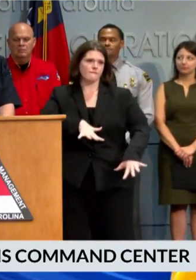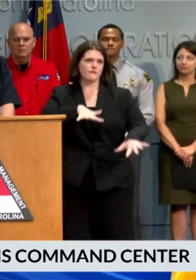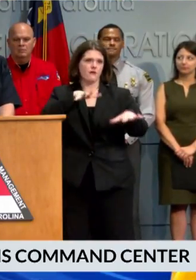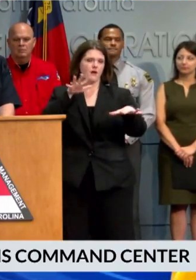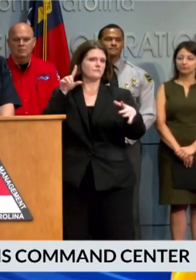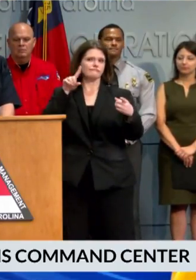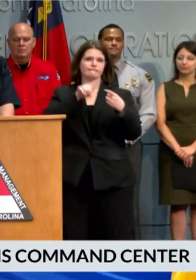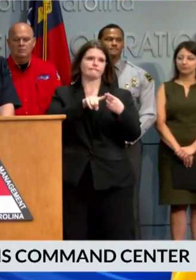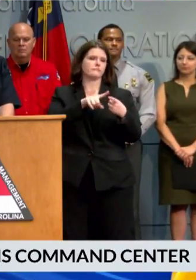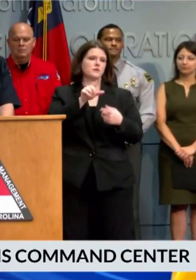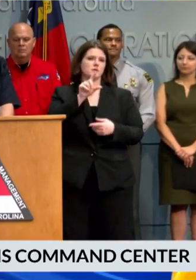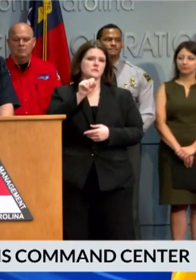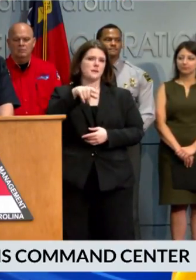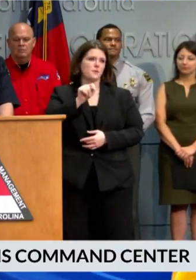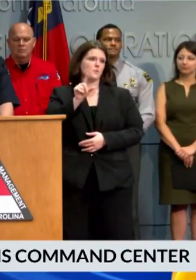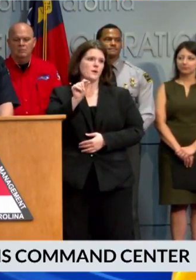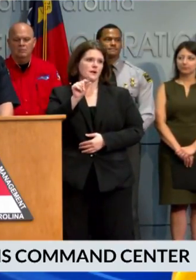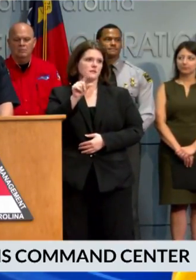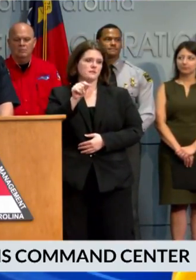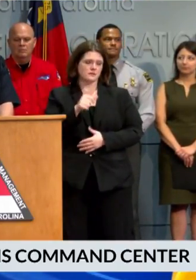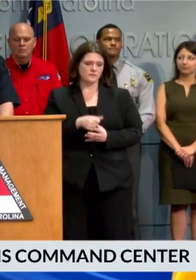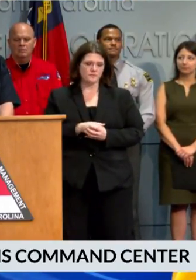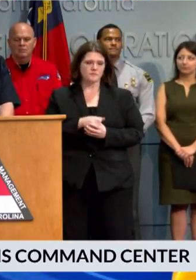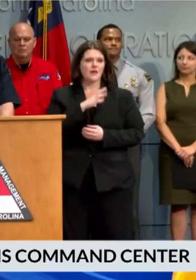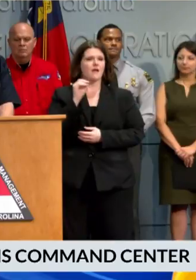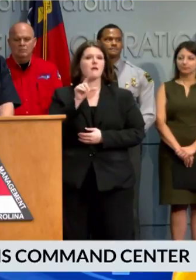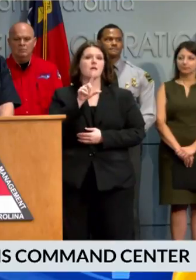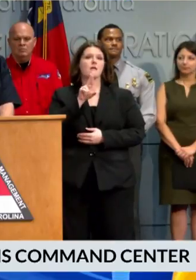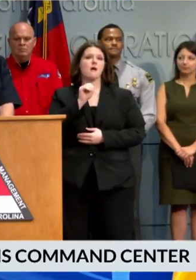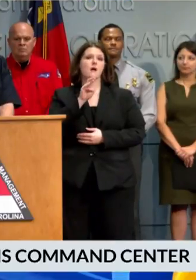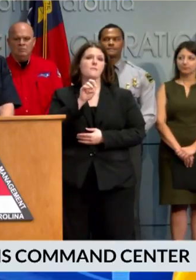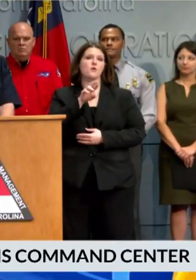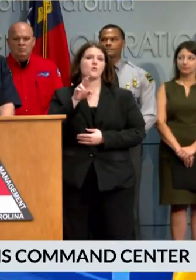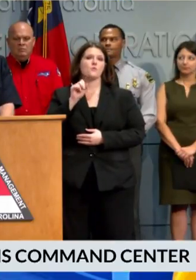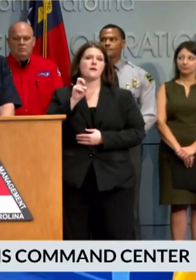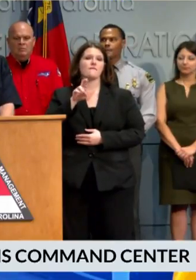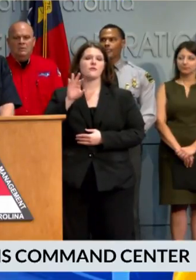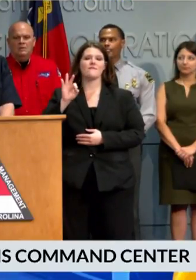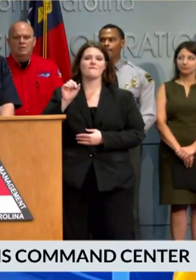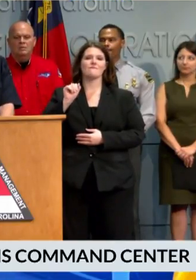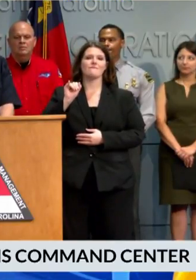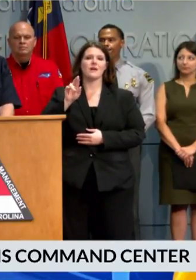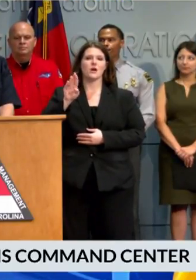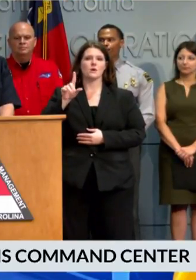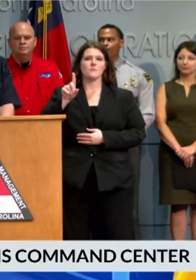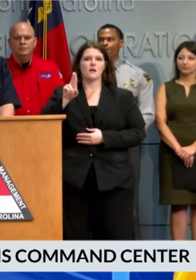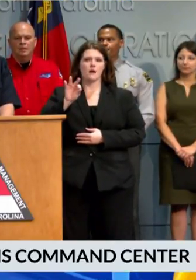THE TRENT RIVER AT TRENTON IN JONES COUNTY. IT ALSO WILL REMAIN AT A MAJOR